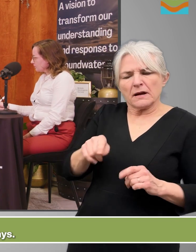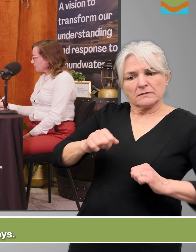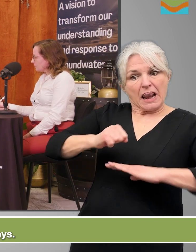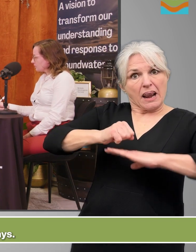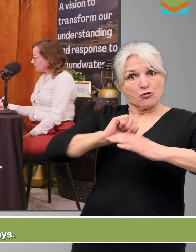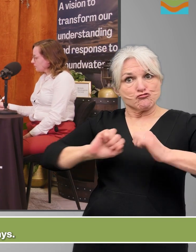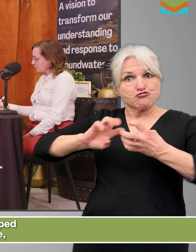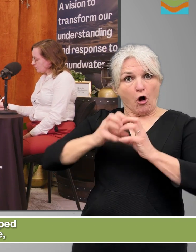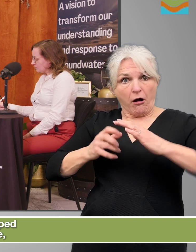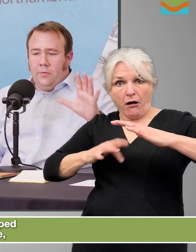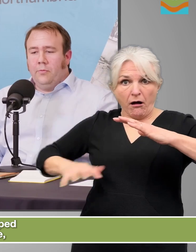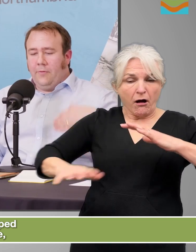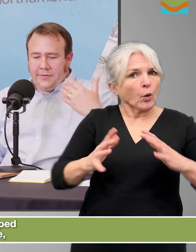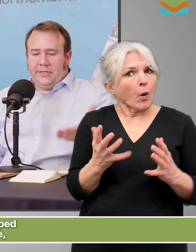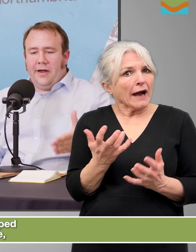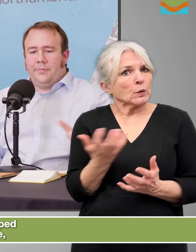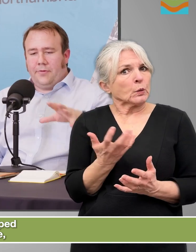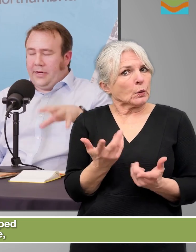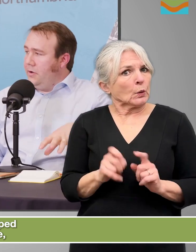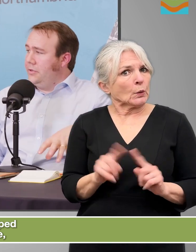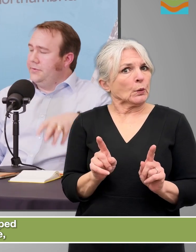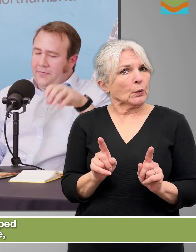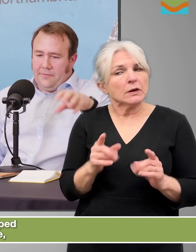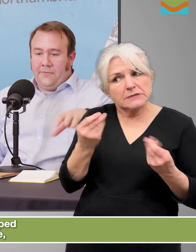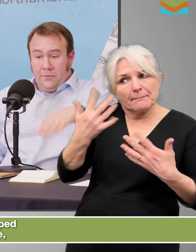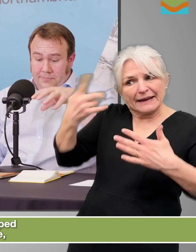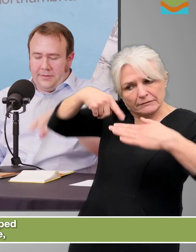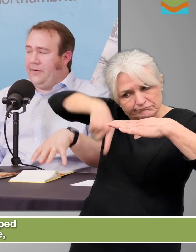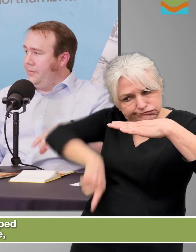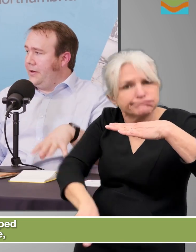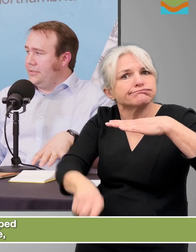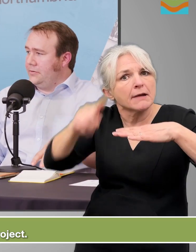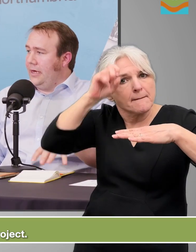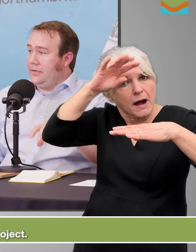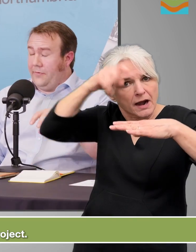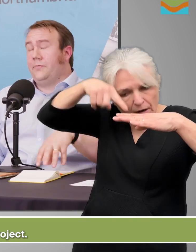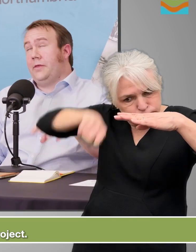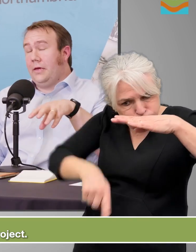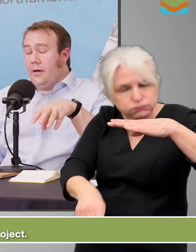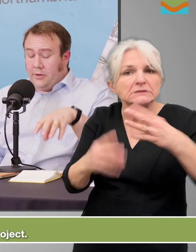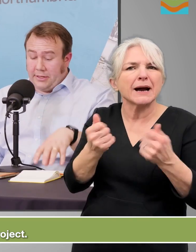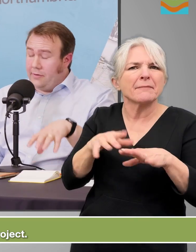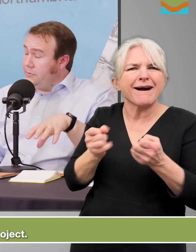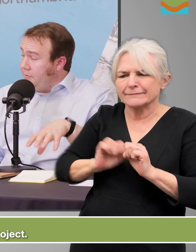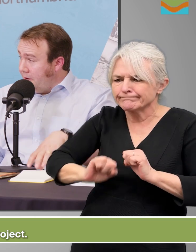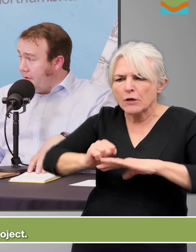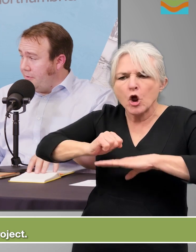which also provide pathways. So we've obviously developed 3D models for Newcastle, sorry for the Project Groundwater Northumbria project.